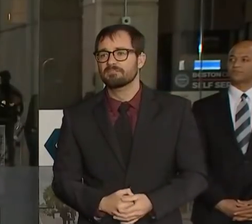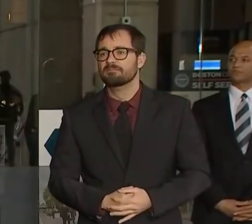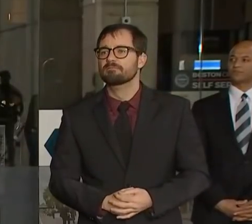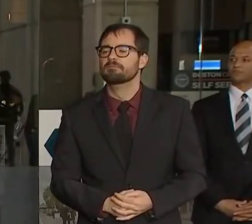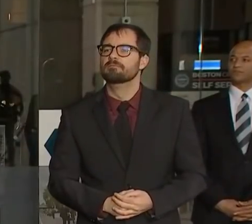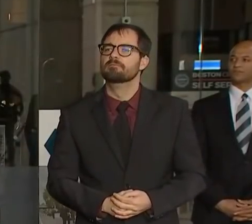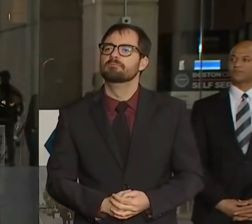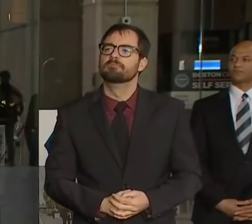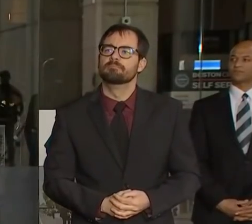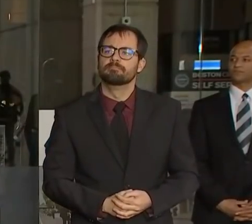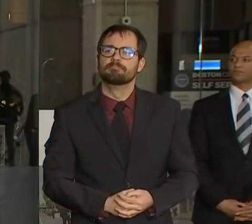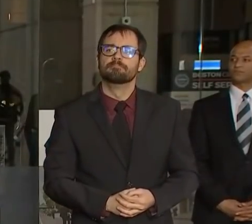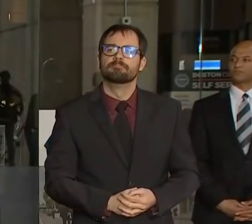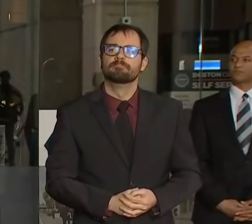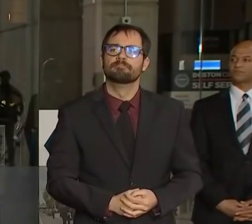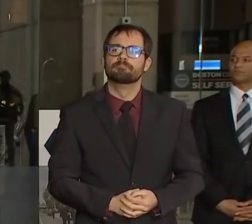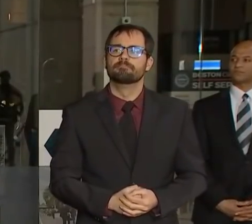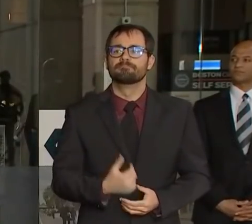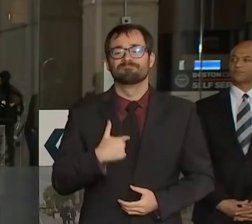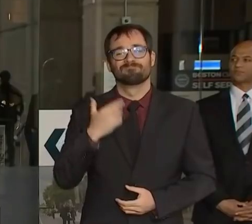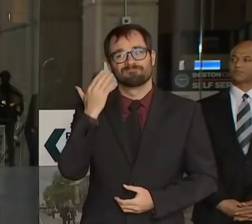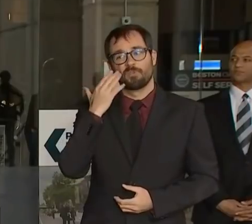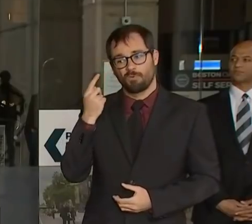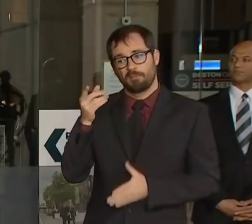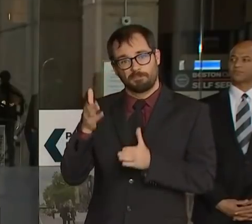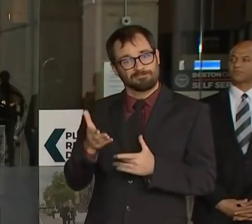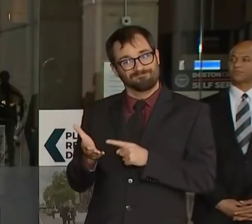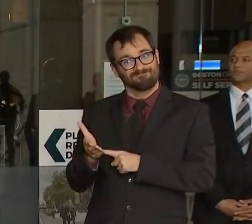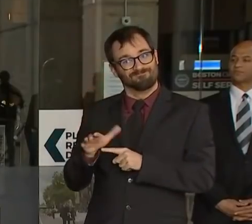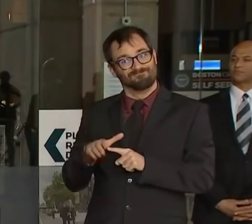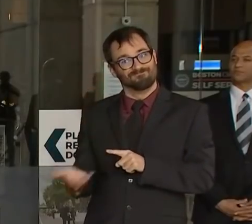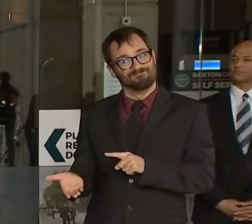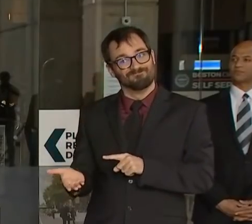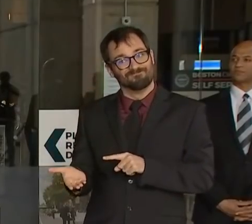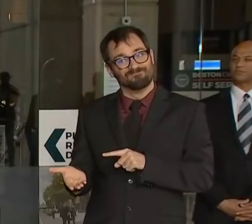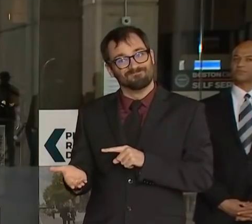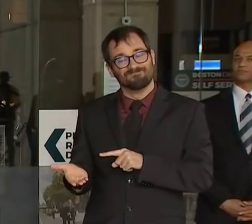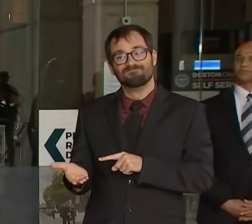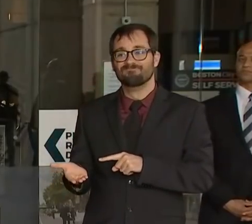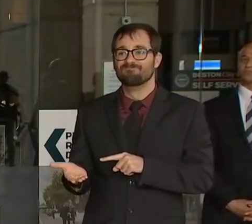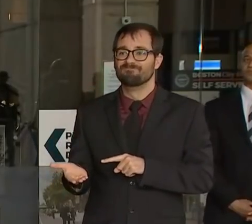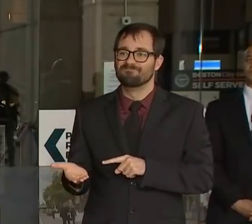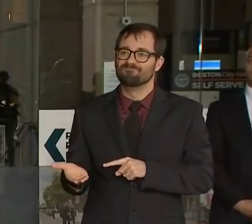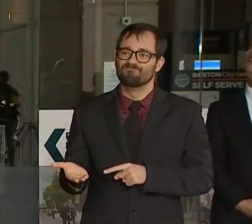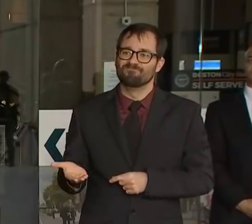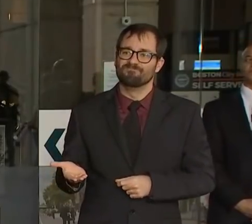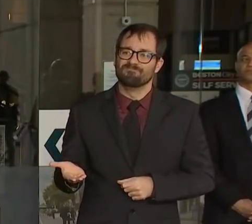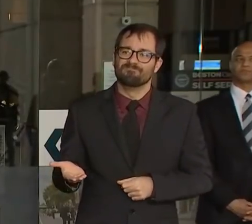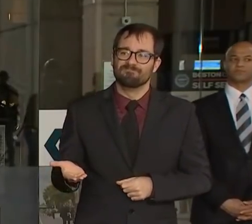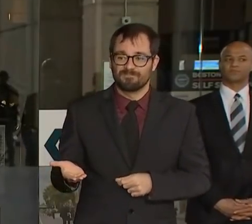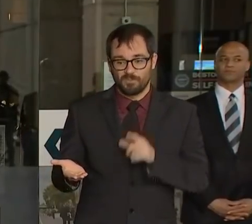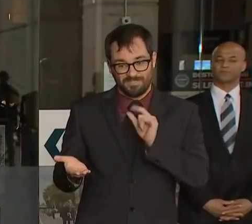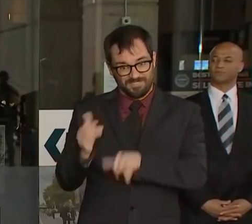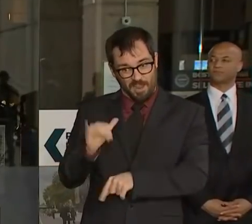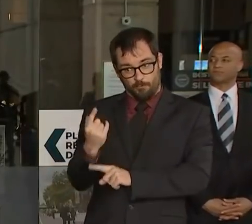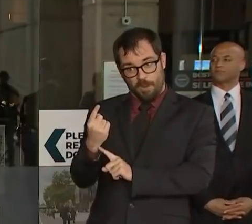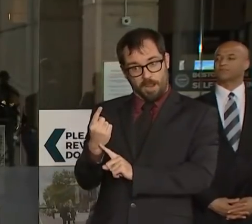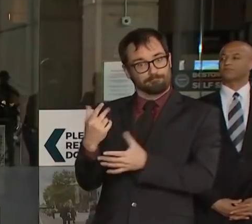THE SPREAD FROM HAPPENING. WE KNOW THERE ARE POSITIVES IN MASSACHUSETTS. WE KNOW WE HAVE SOMEONE WHO